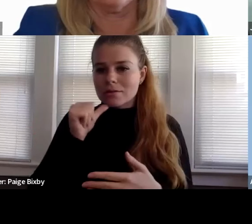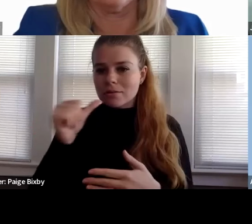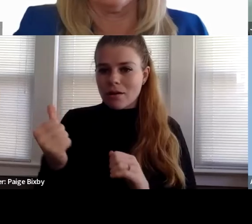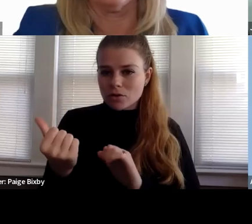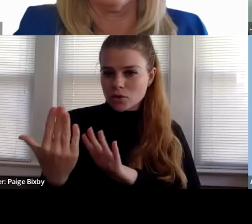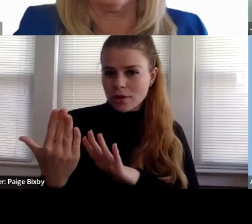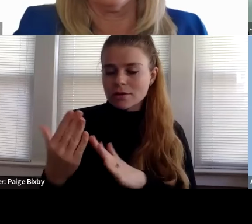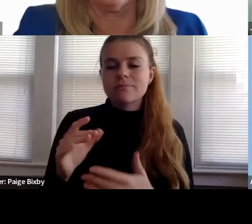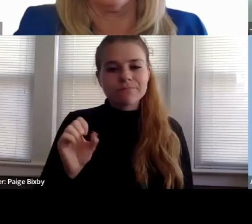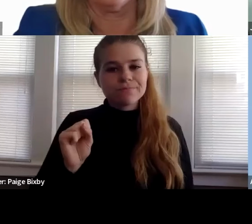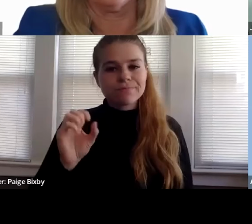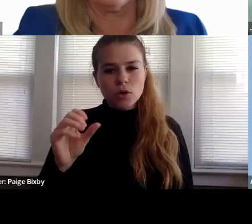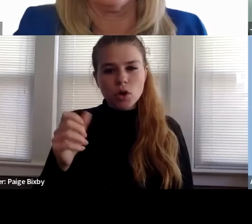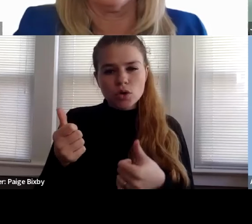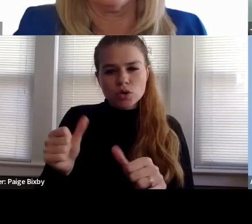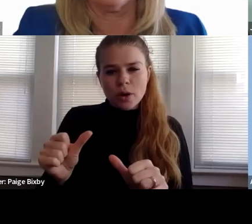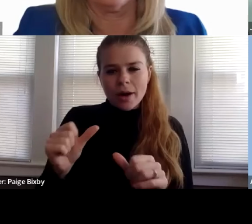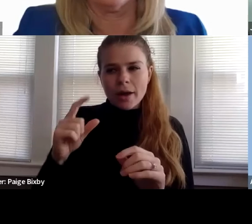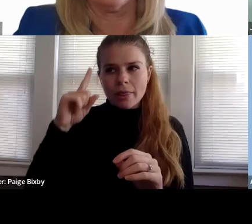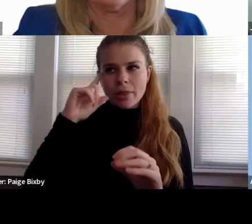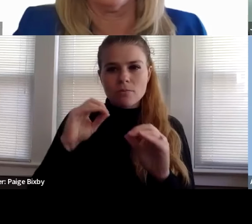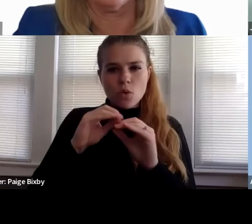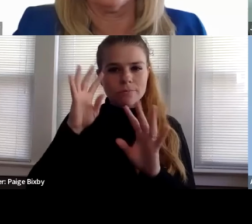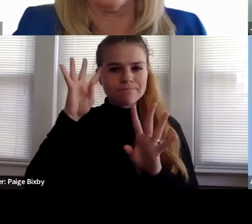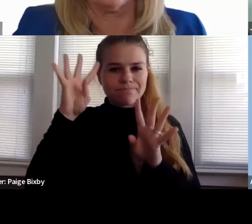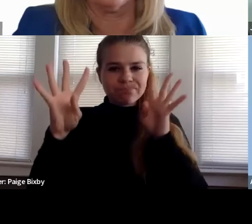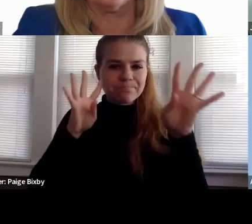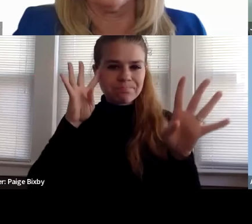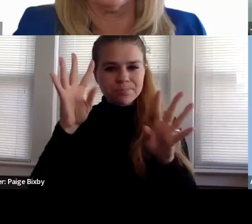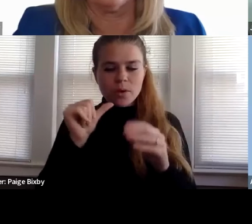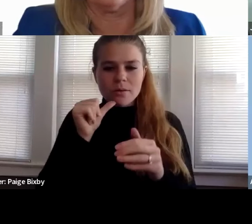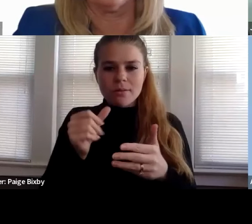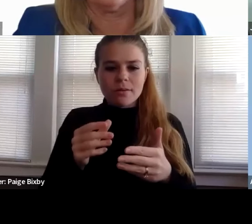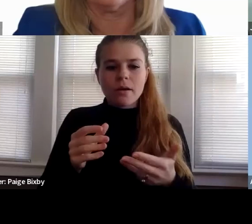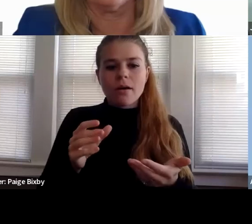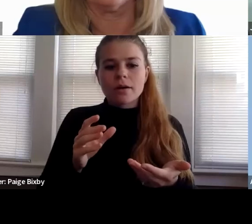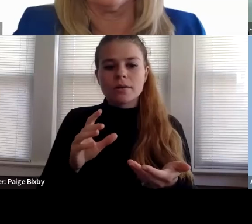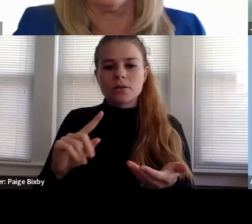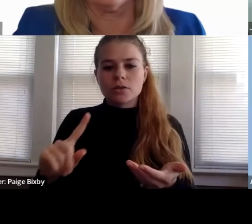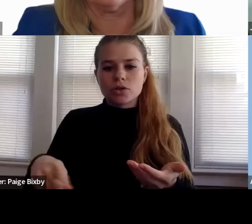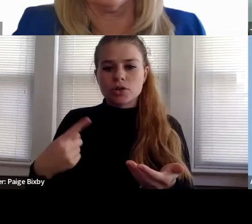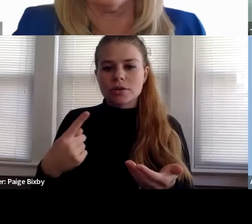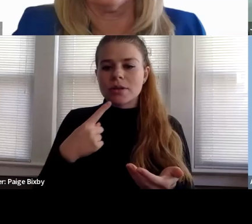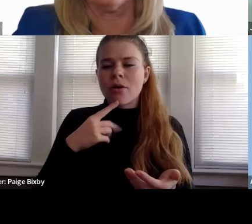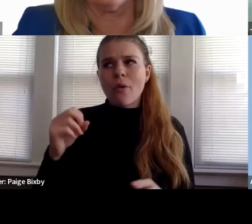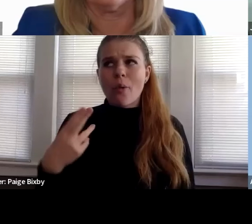And so try to think outside the box and not let your team just think about using the word, oh, they're just resistant.